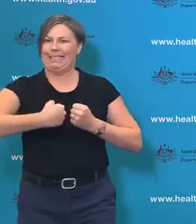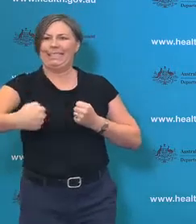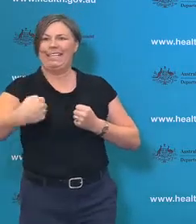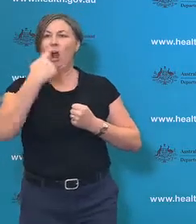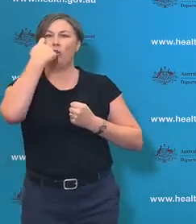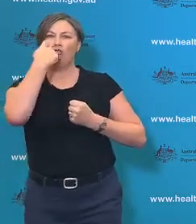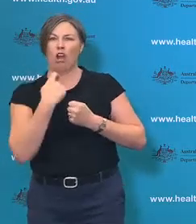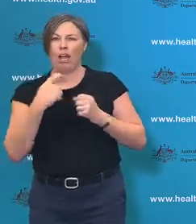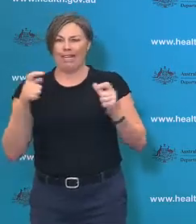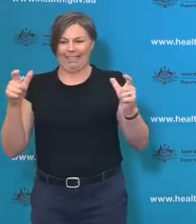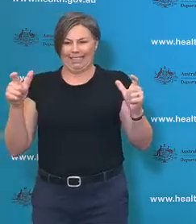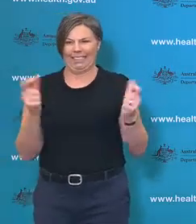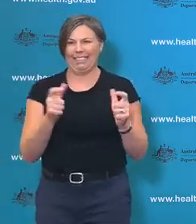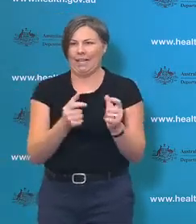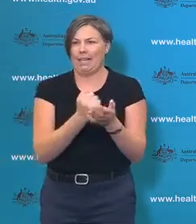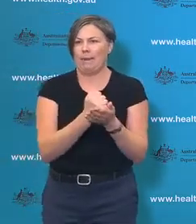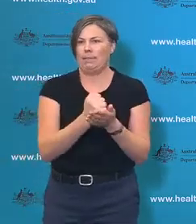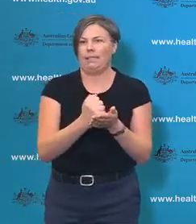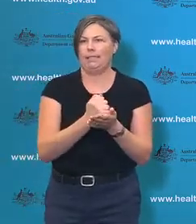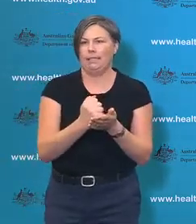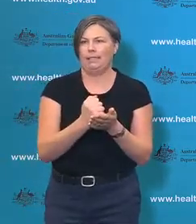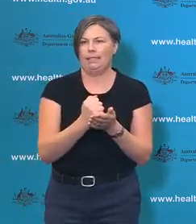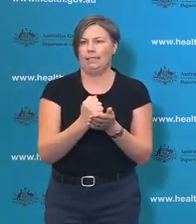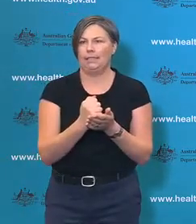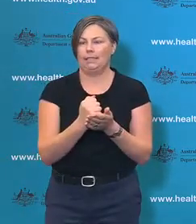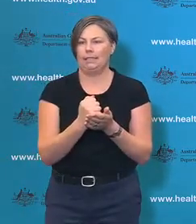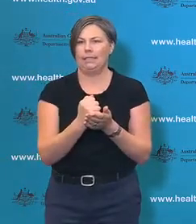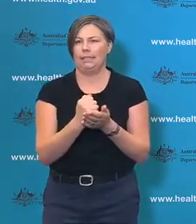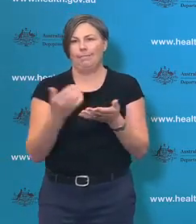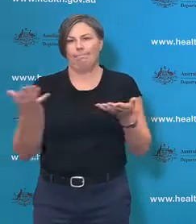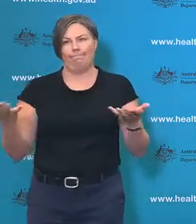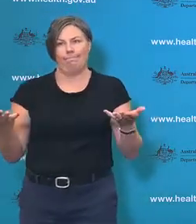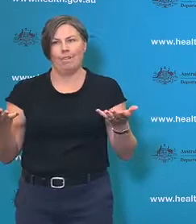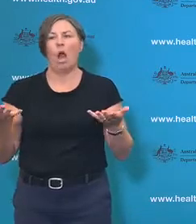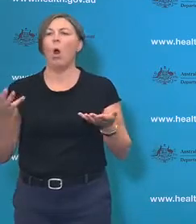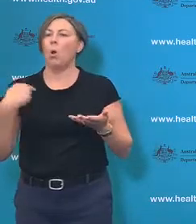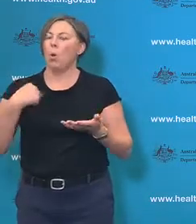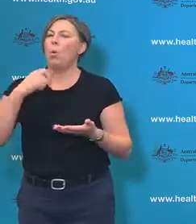the virus occurring across the country. Clearly that will be monitored over time